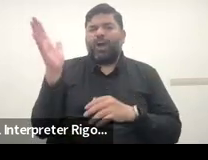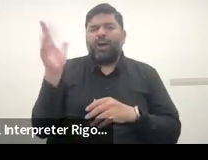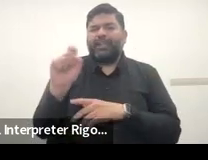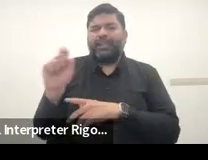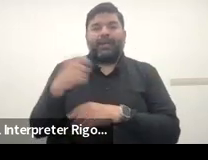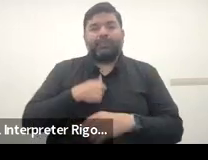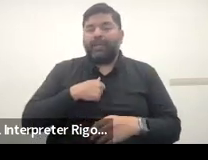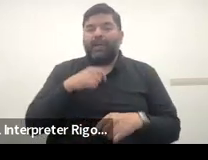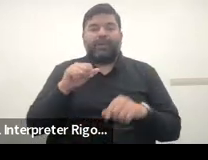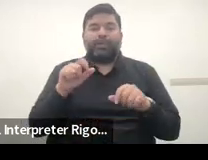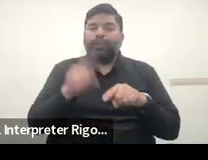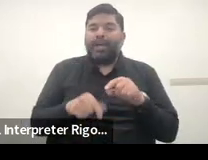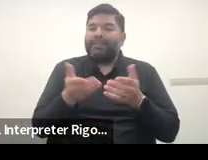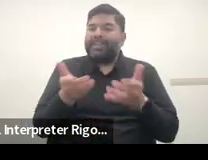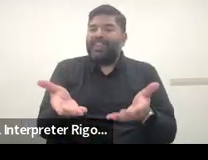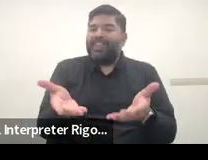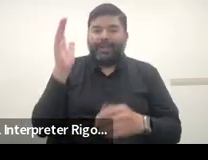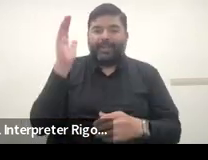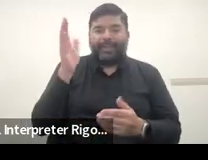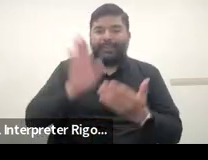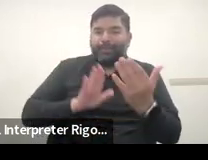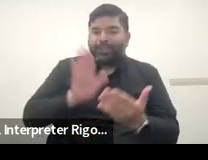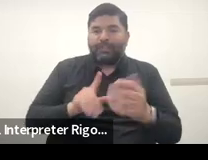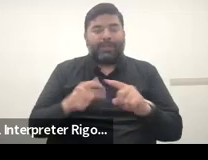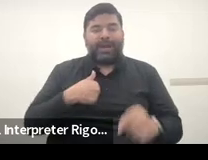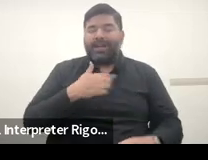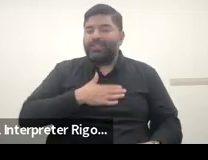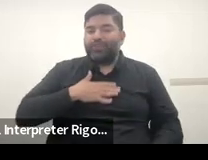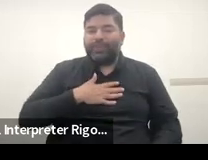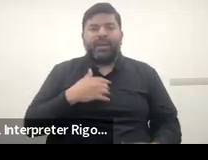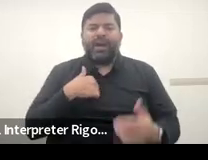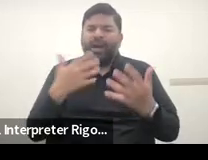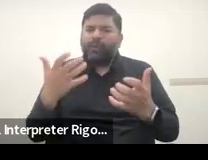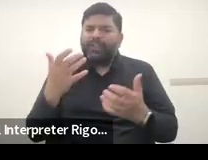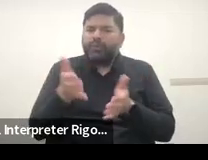be there in person because I really enjoyed it. I wanted to to ask you, you mentioned it at the very